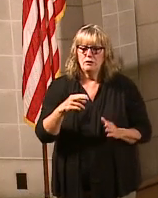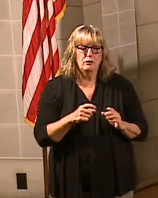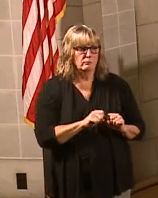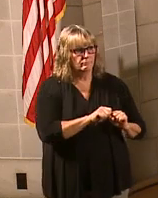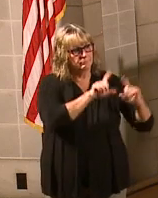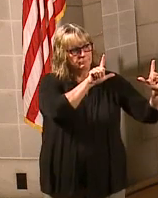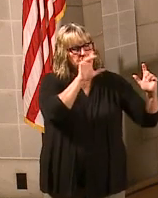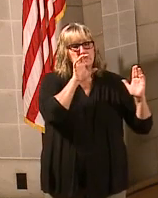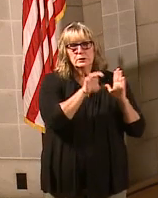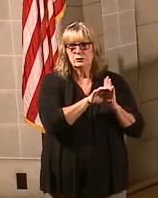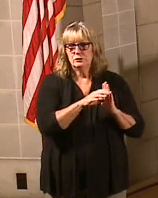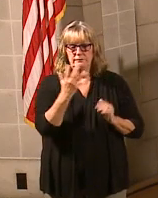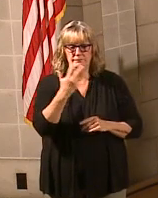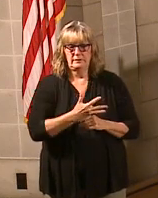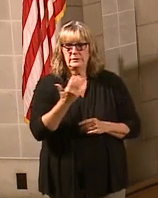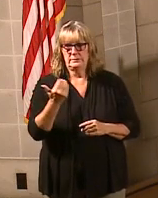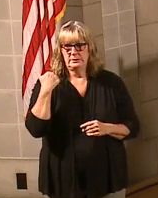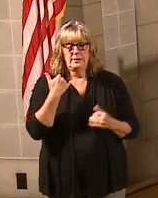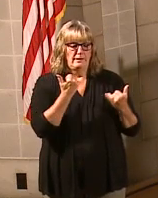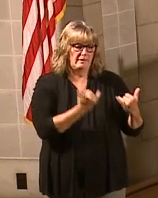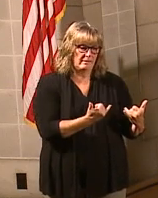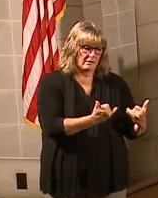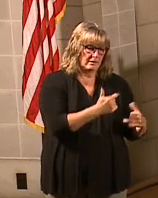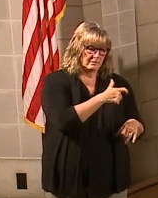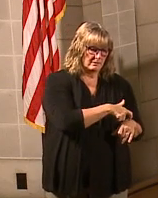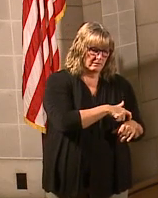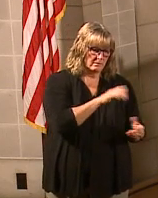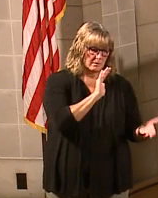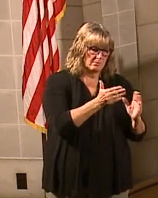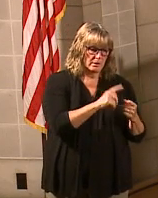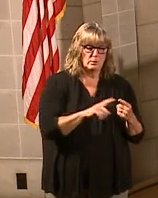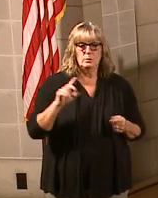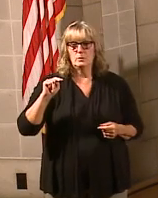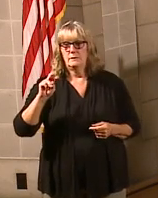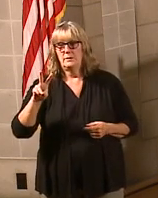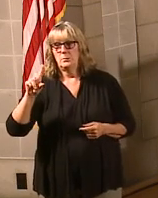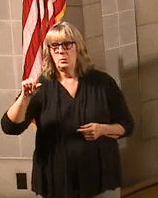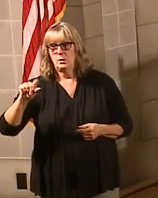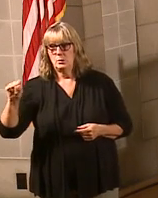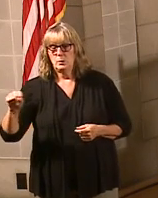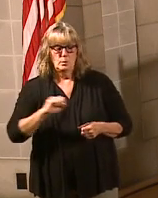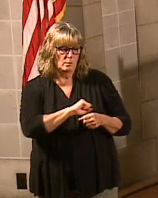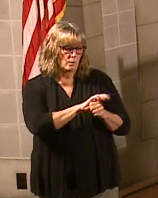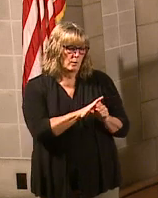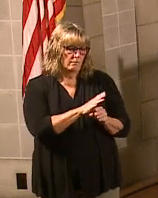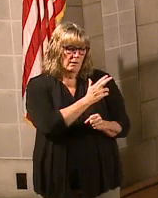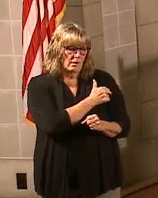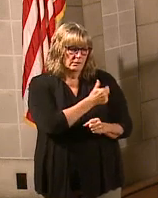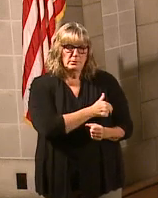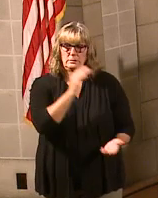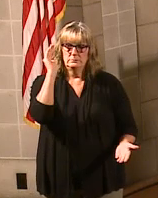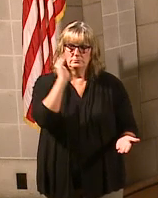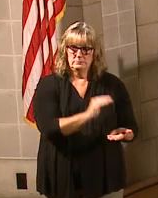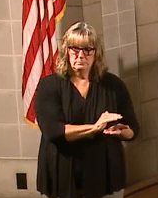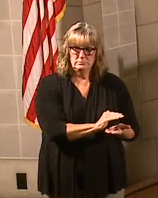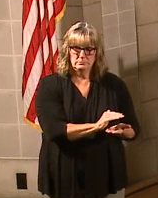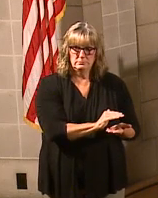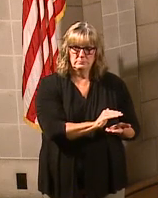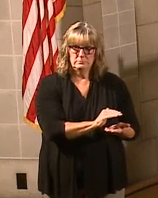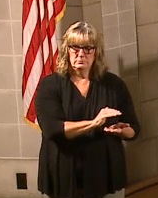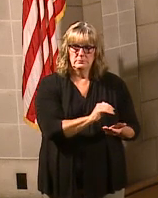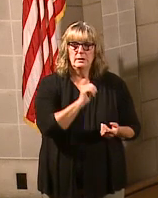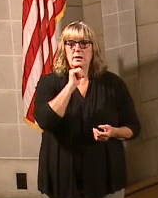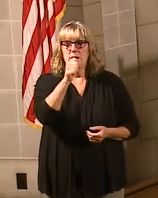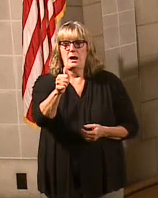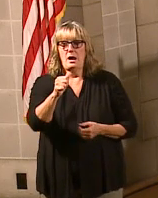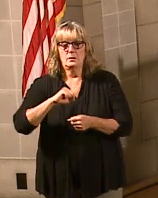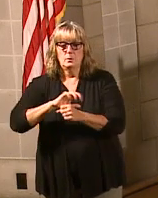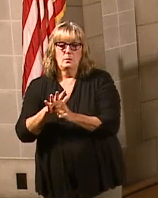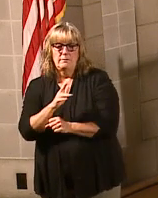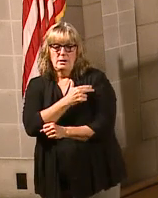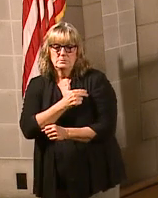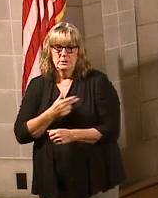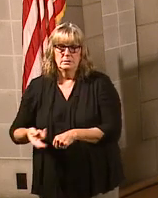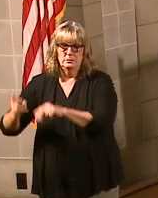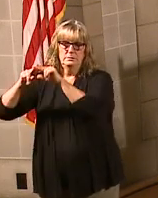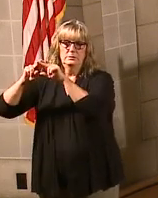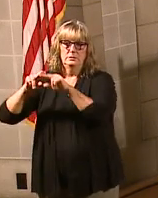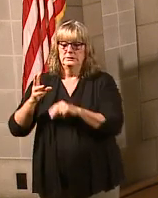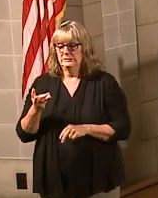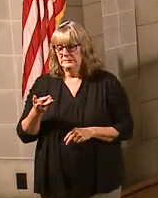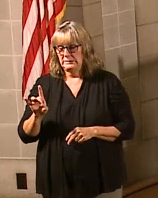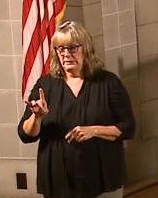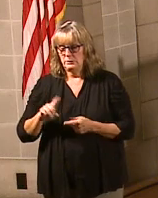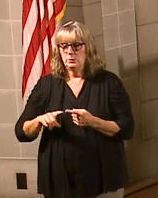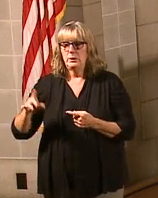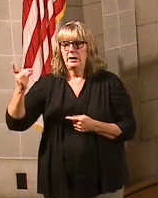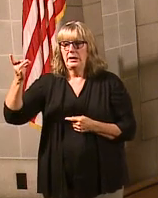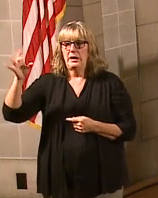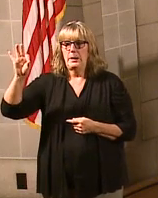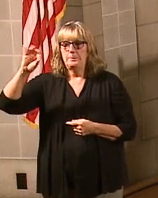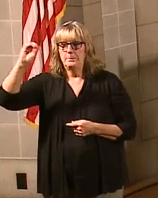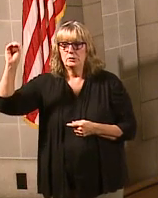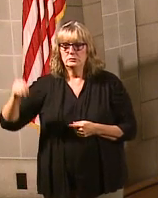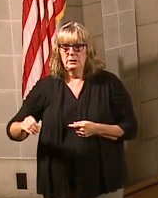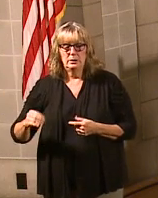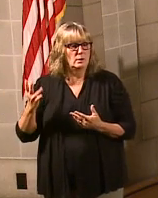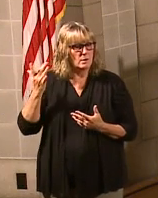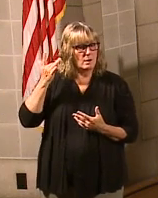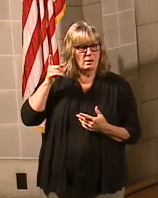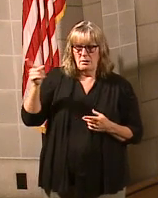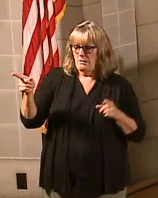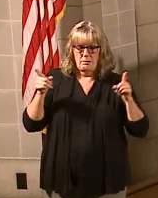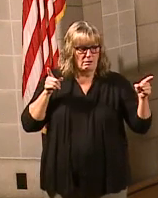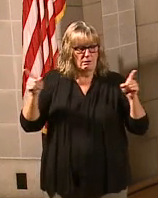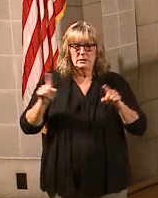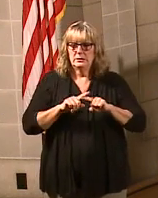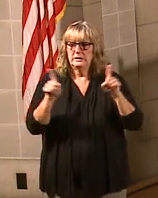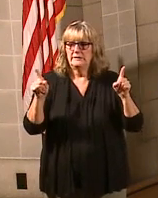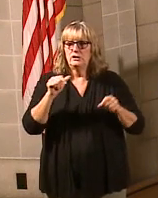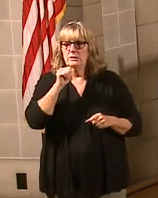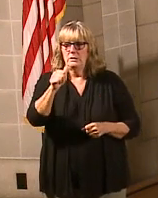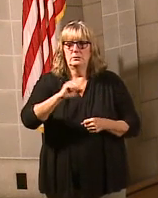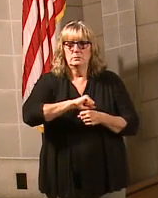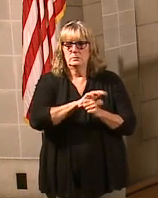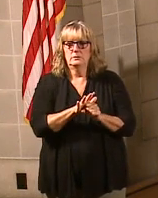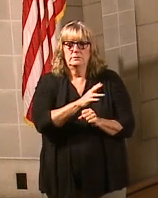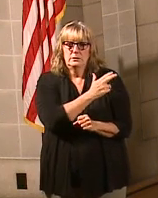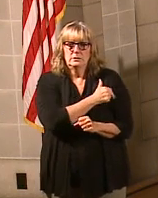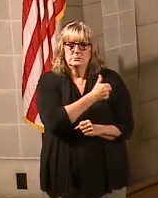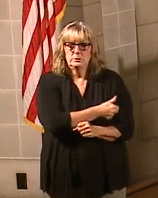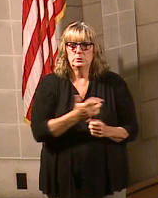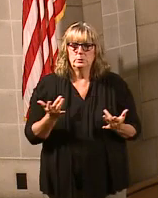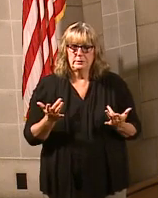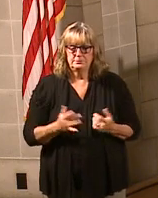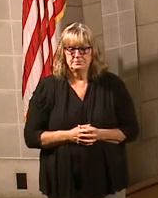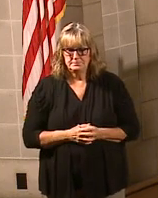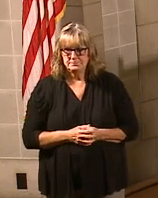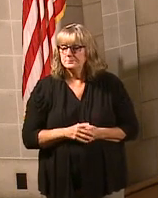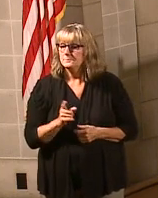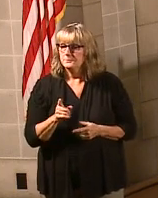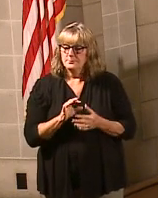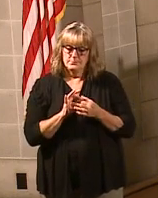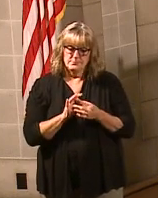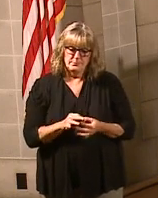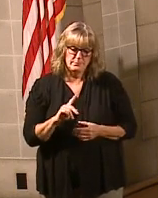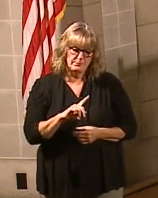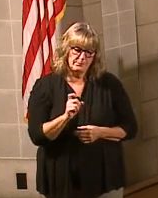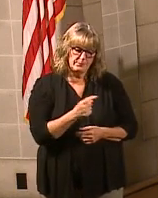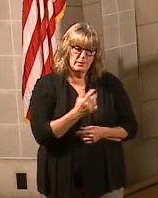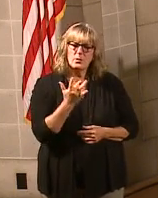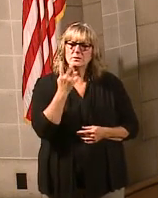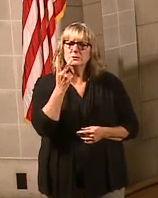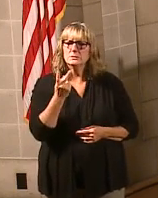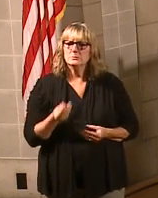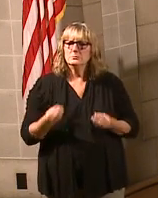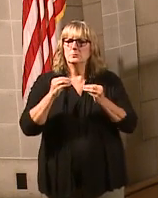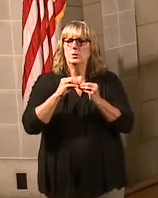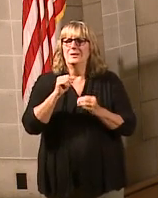FOR CORONAVIRUS THAN THEY ARE